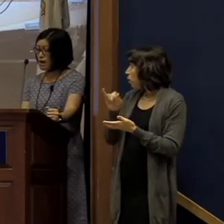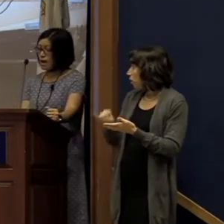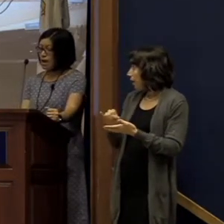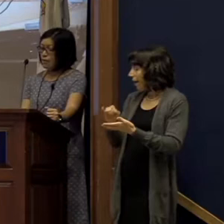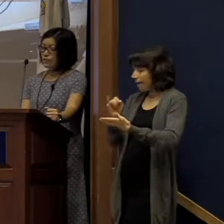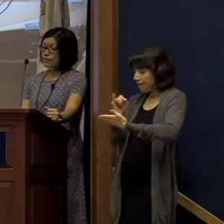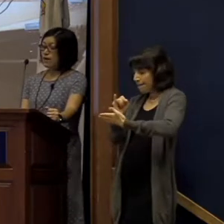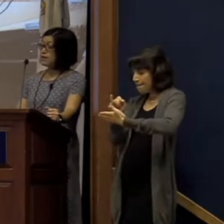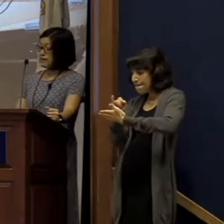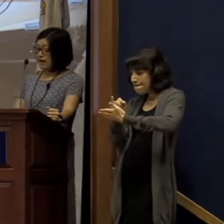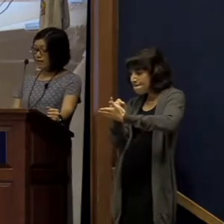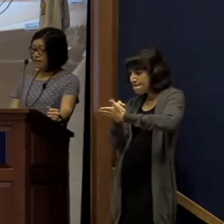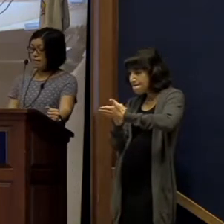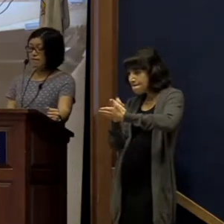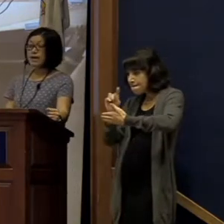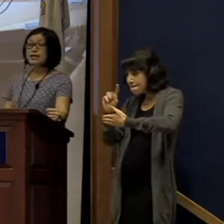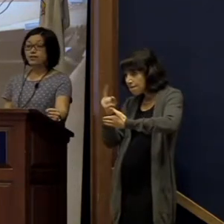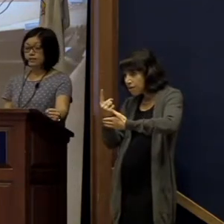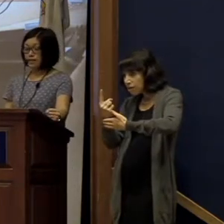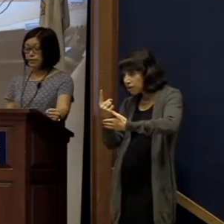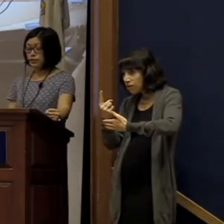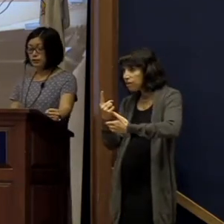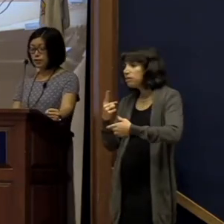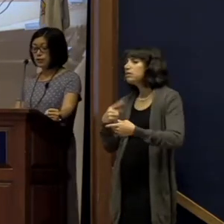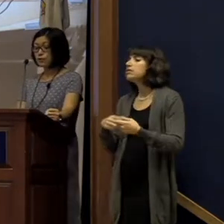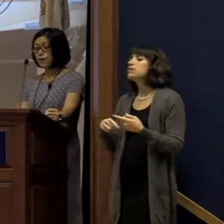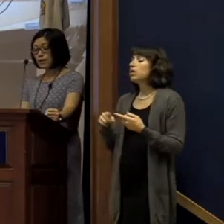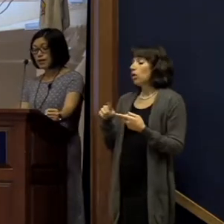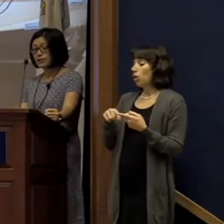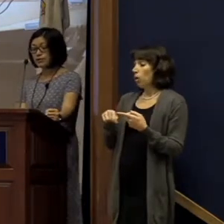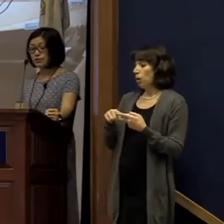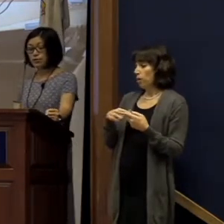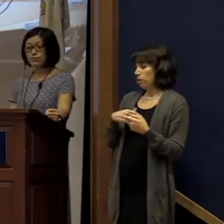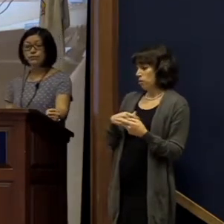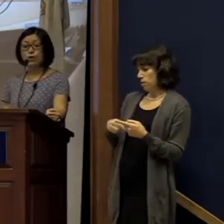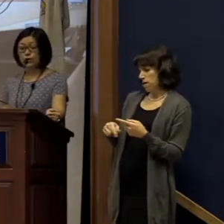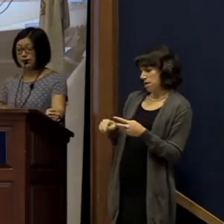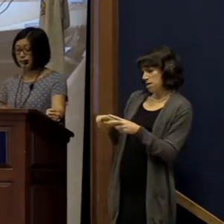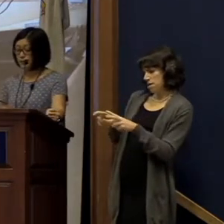When Sharon and Ariel further observed children crawling into the dome with toys and books